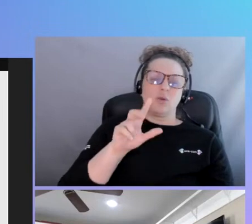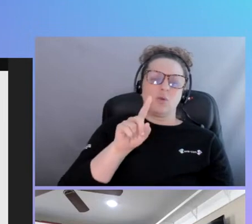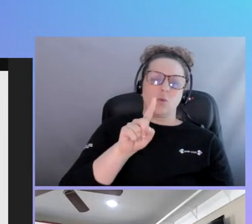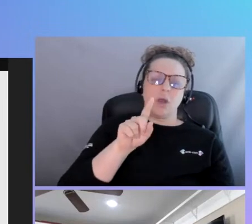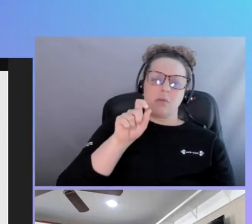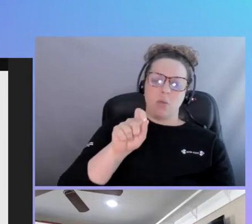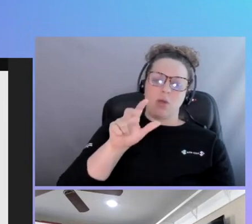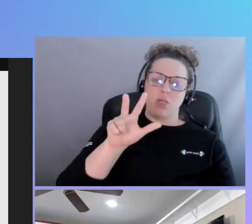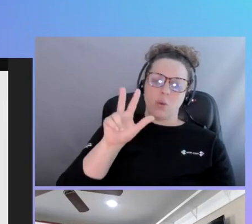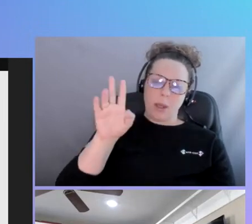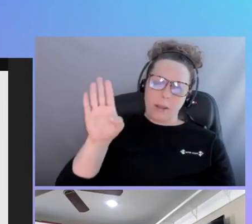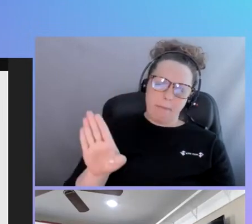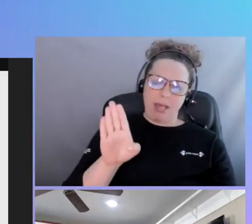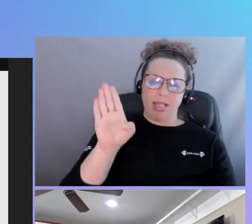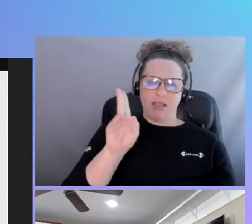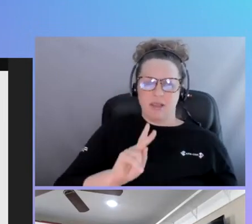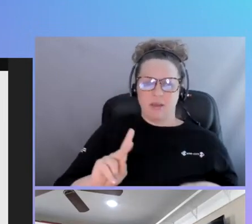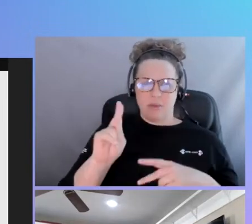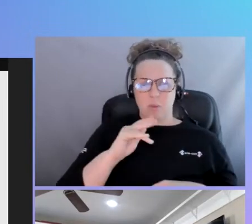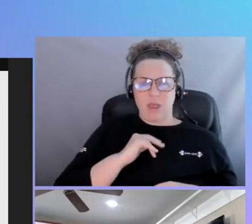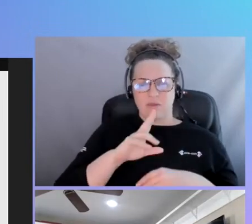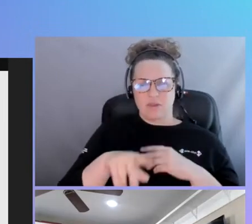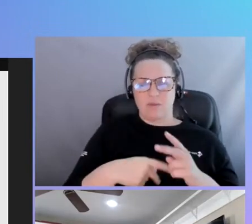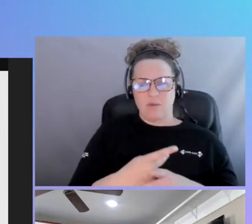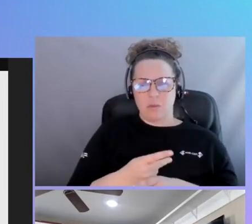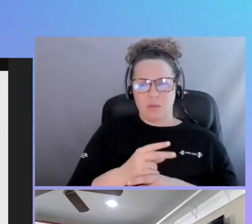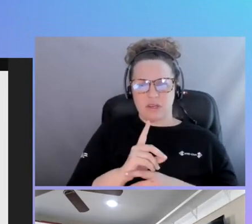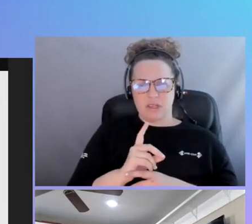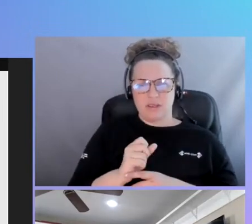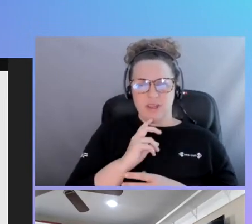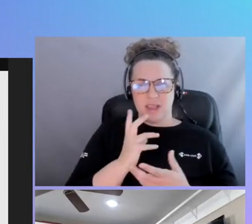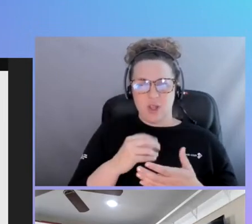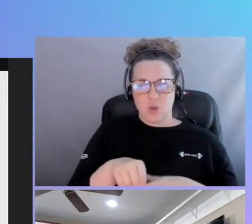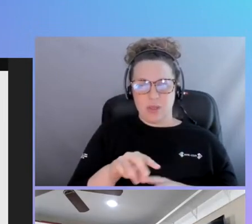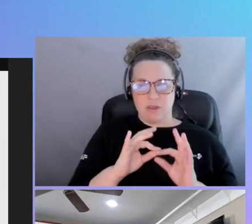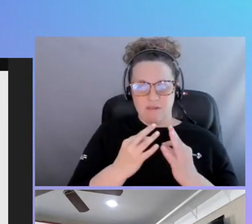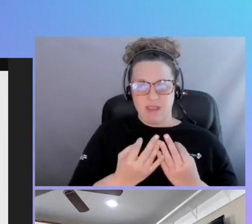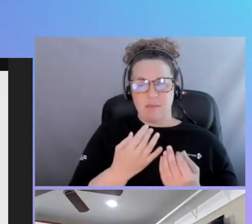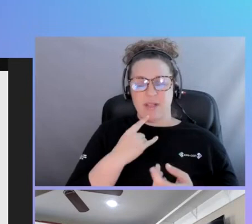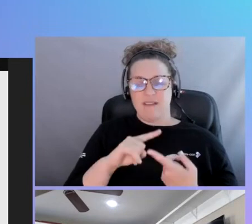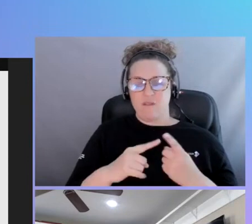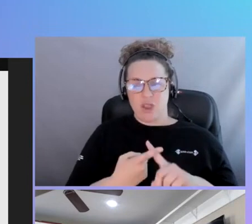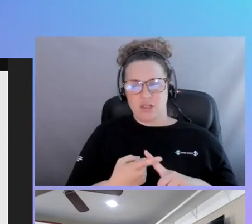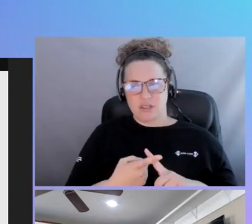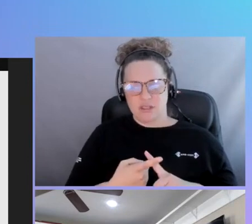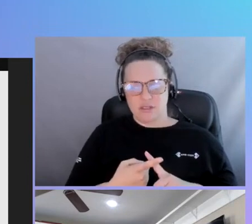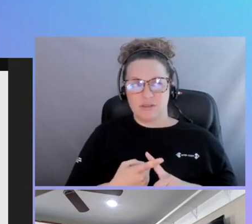around the globe that have some form of a disability, and you include in their family and friends, basically from what